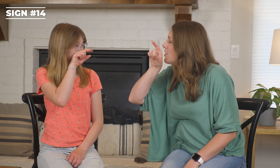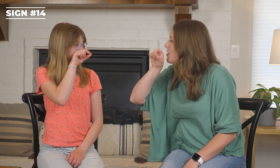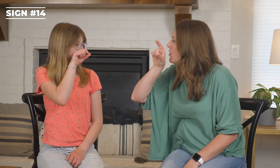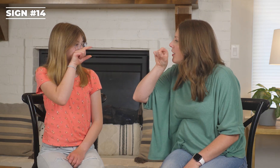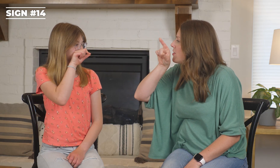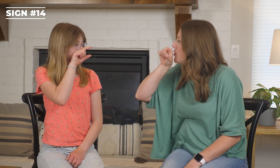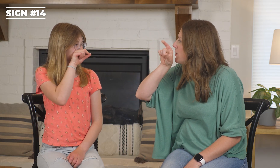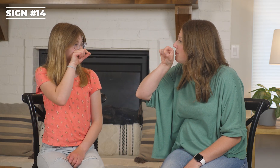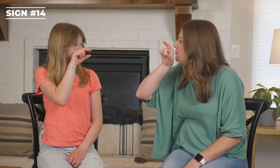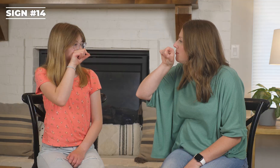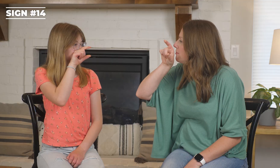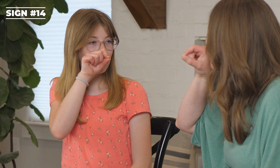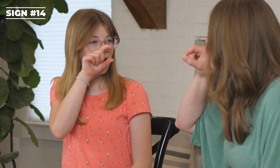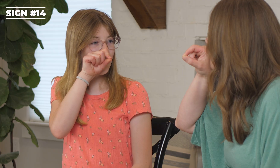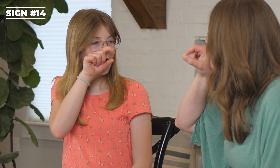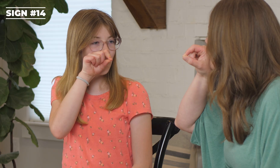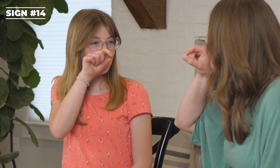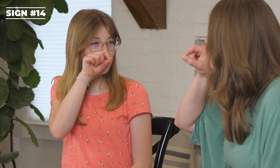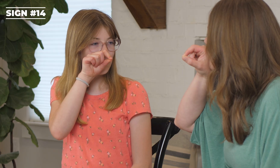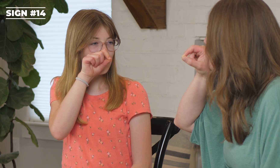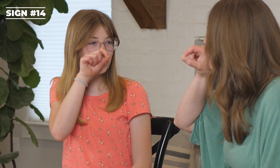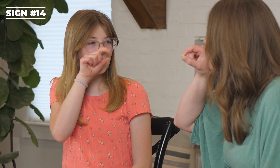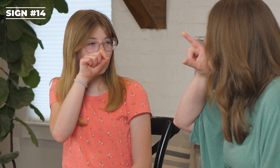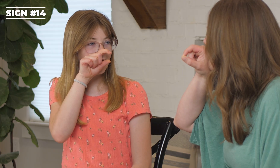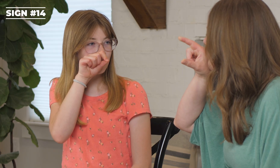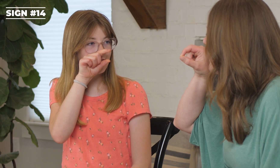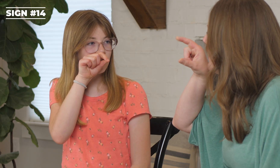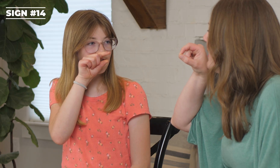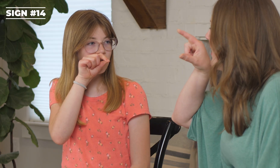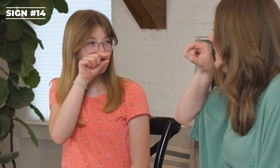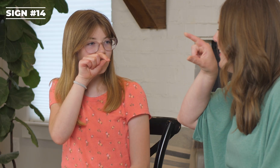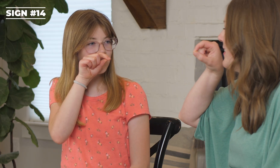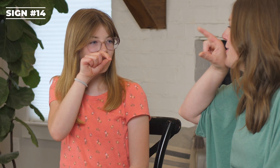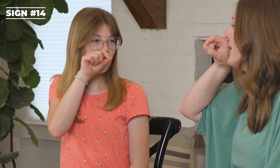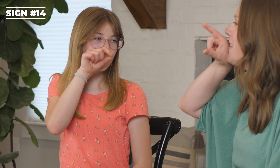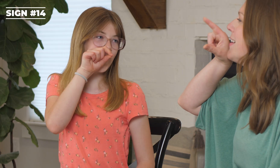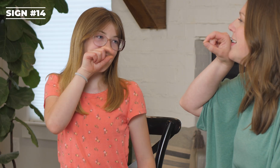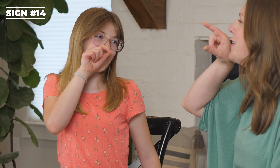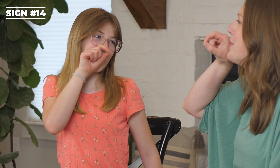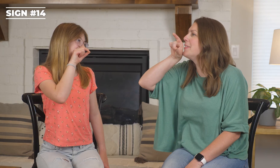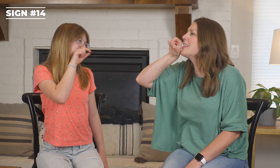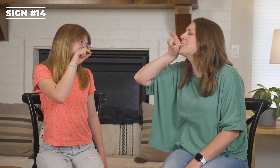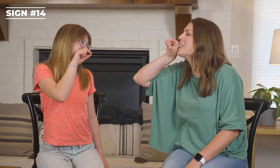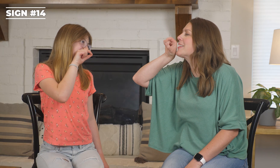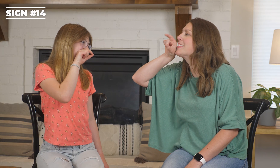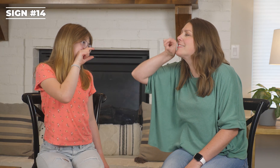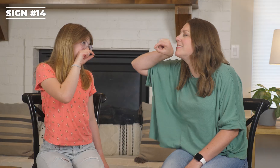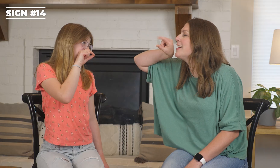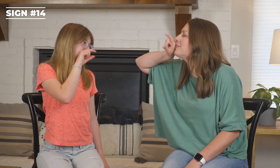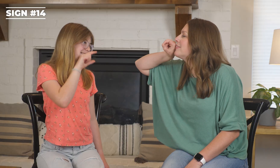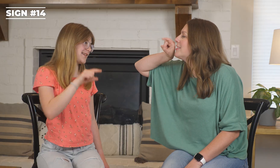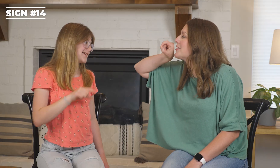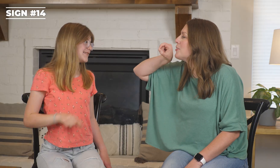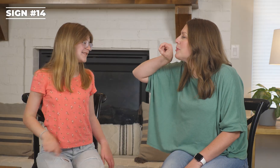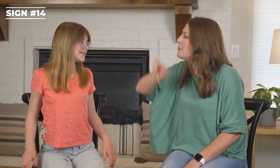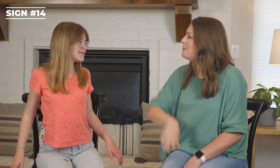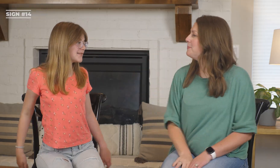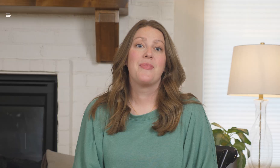Does it look like it's doing, eating, eating, doing. Pecking? He's like, yeah, there's a little bird.